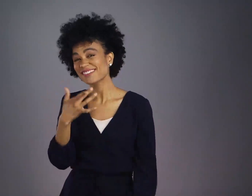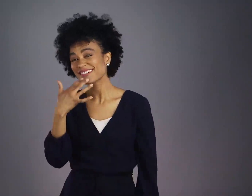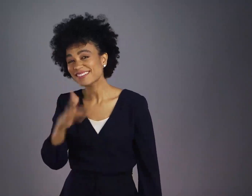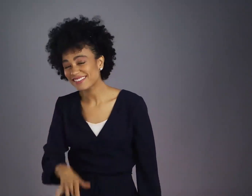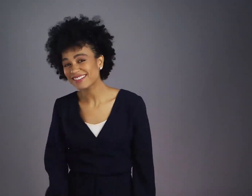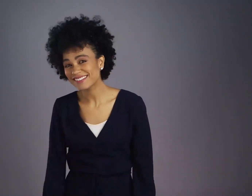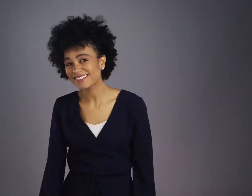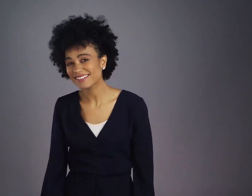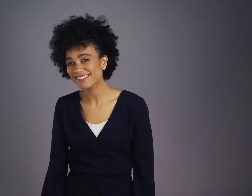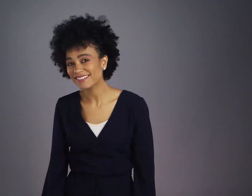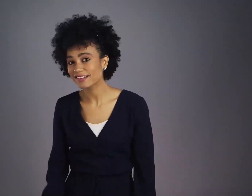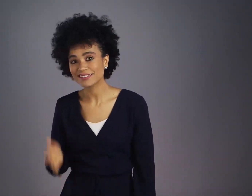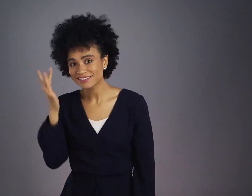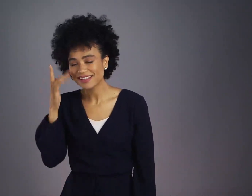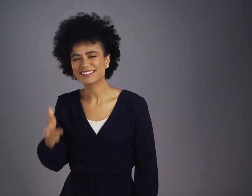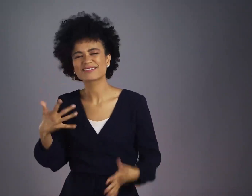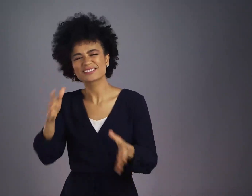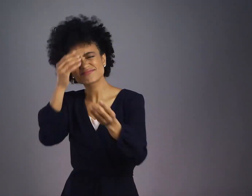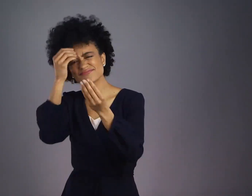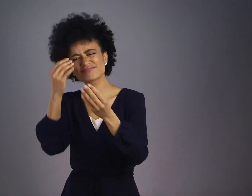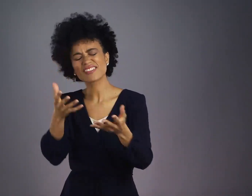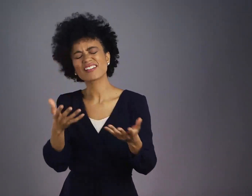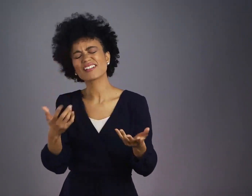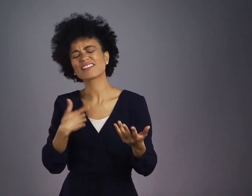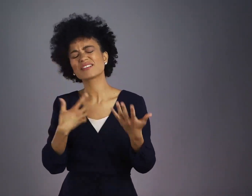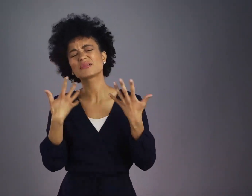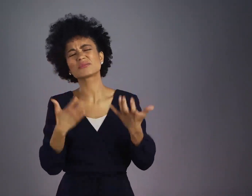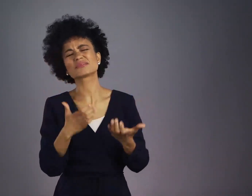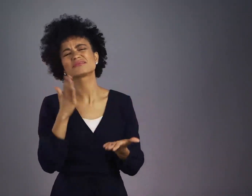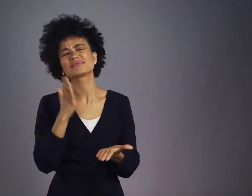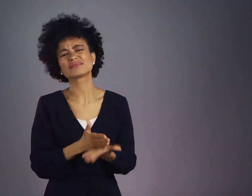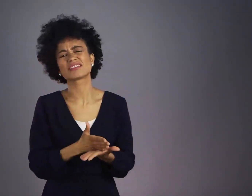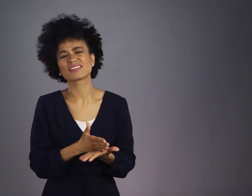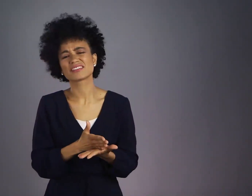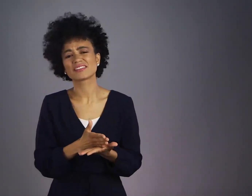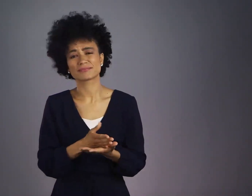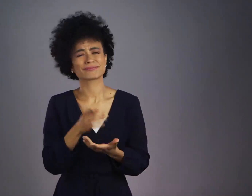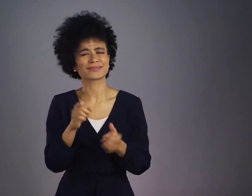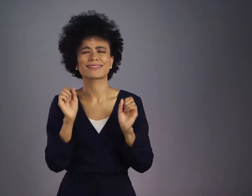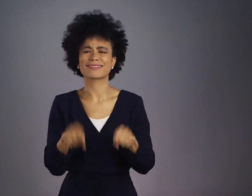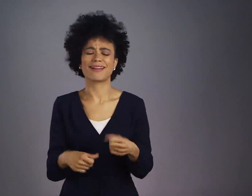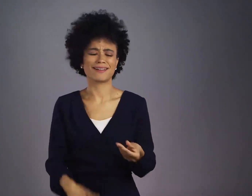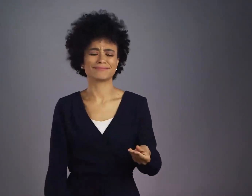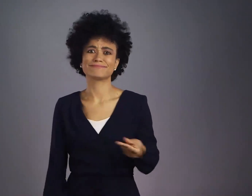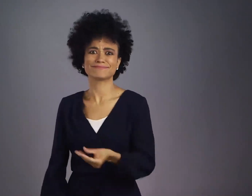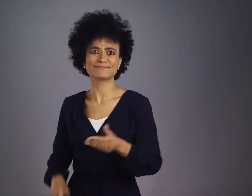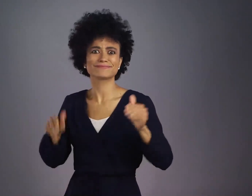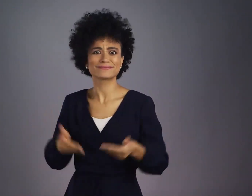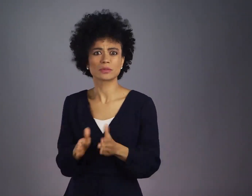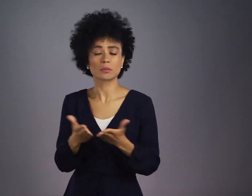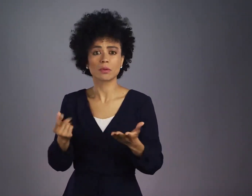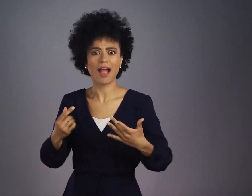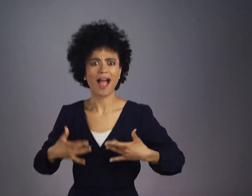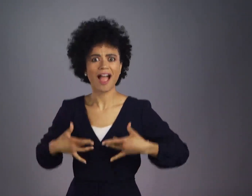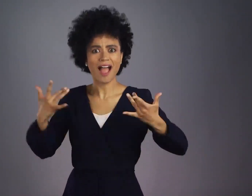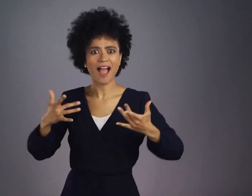Being certain he wants to stop, you can go to him with this volume as joyfully as though you had struck oil.